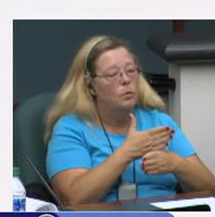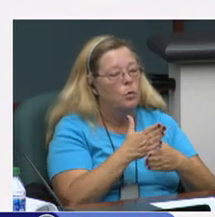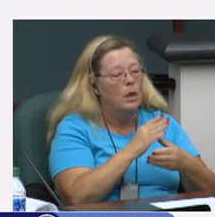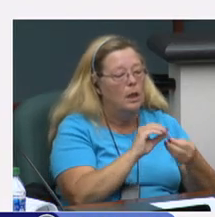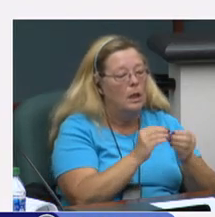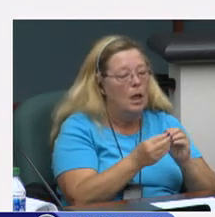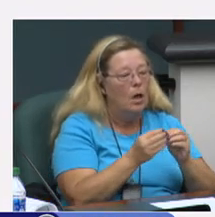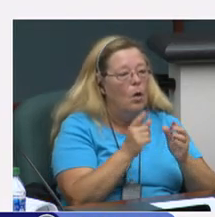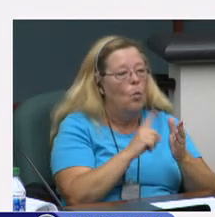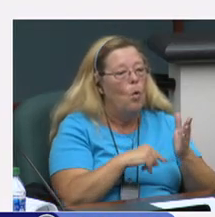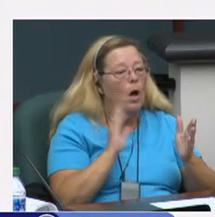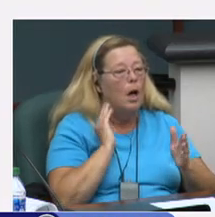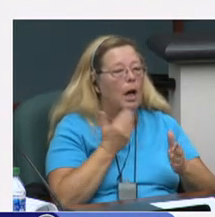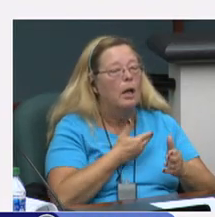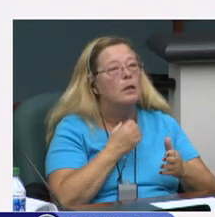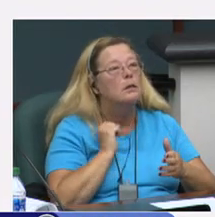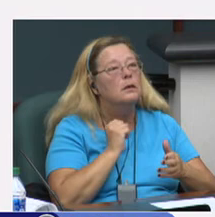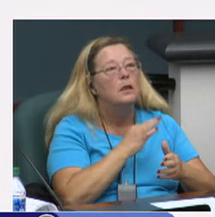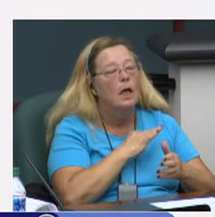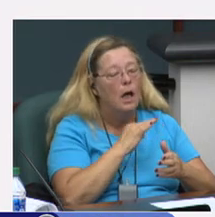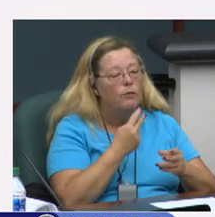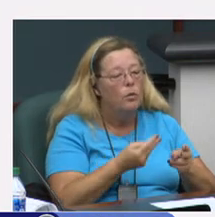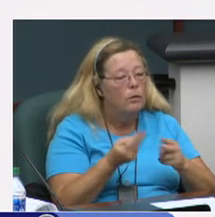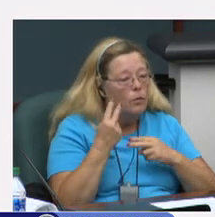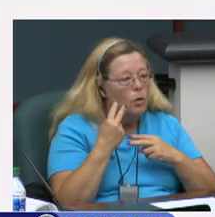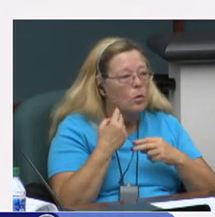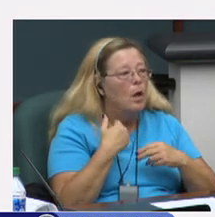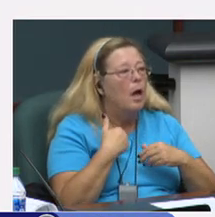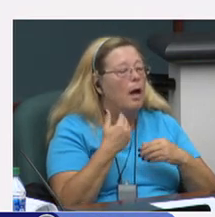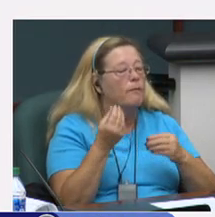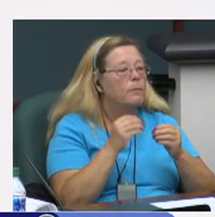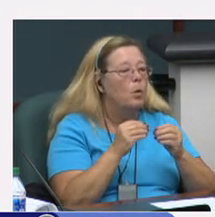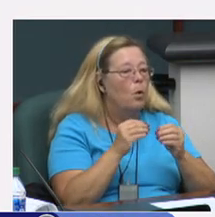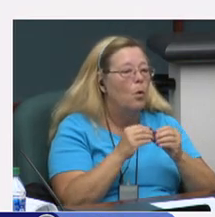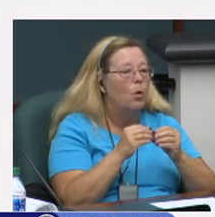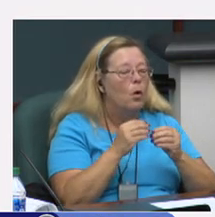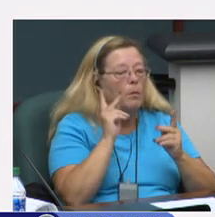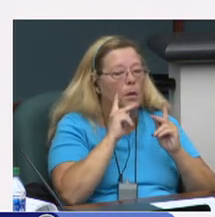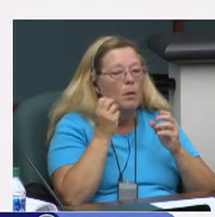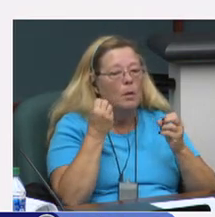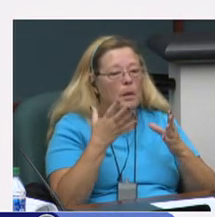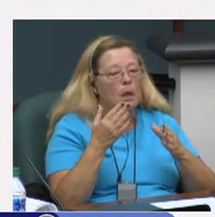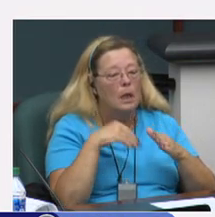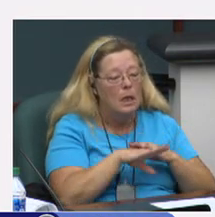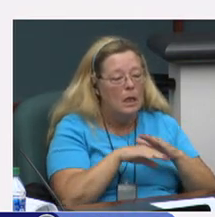what our staff reviews we get a lot more people that come into our office for